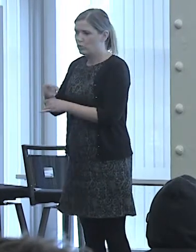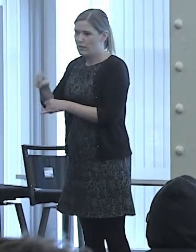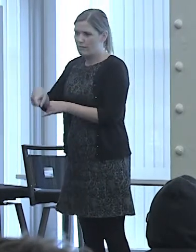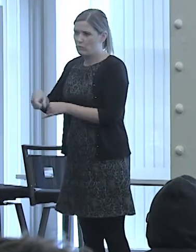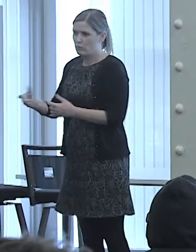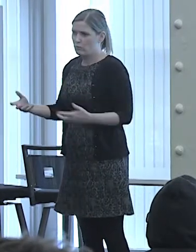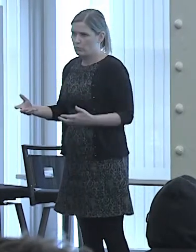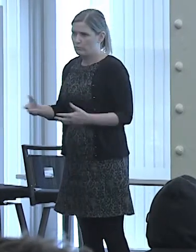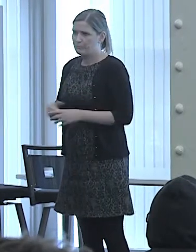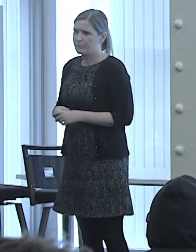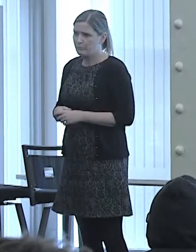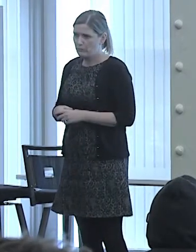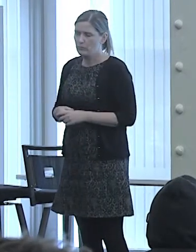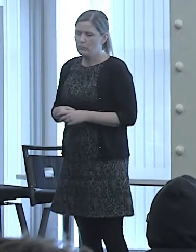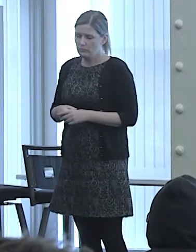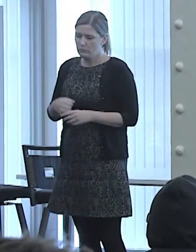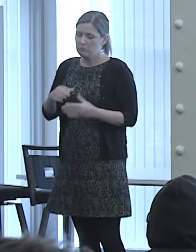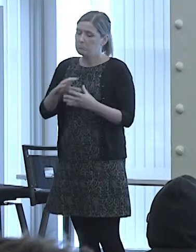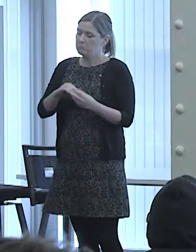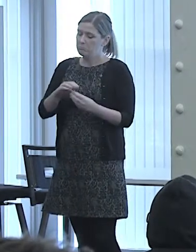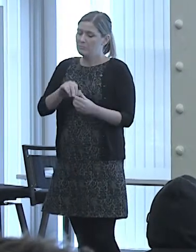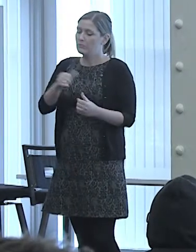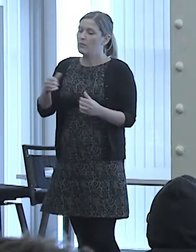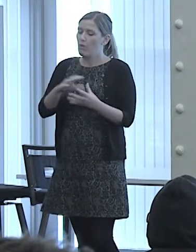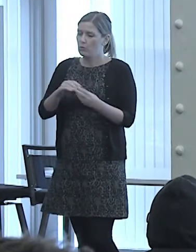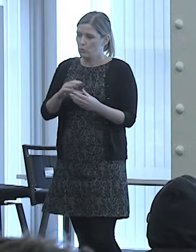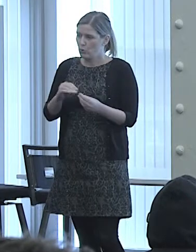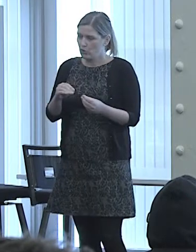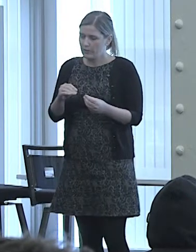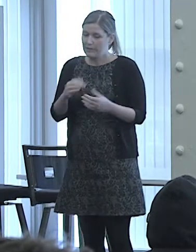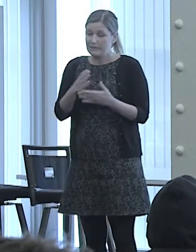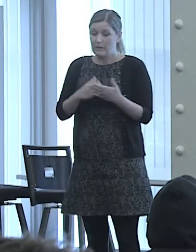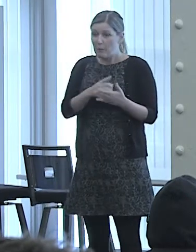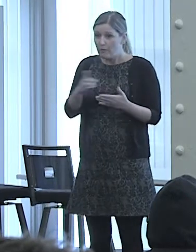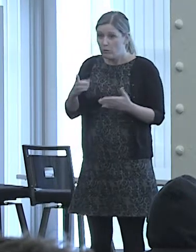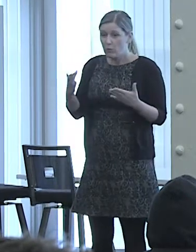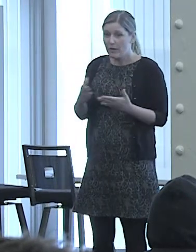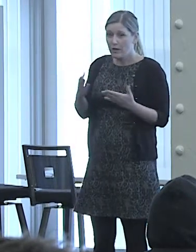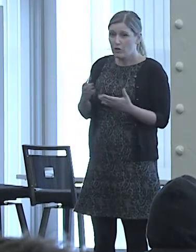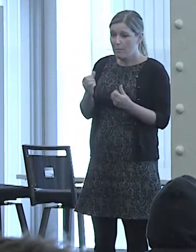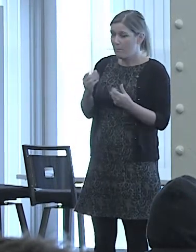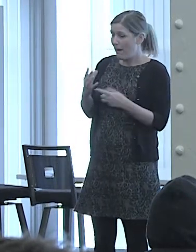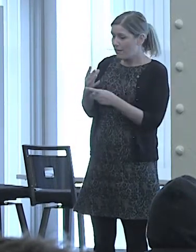Let me tell you another story. Some of you in the room, many of you probably don't,